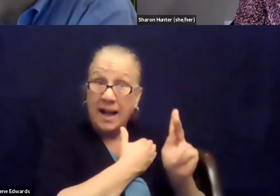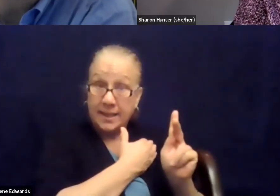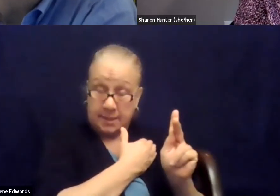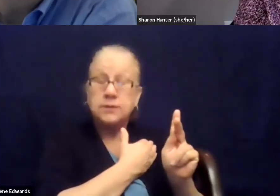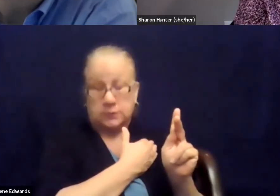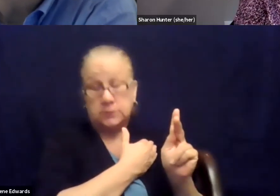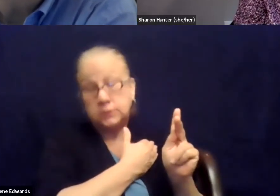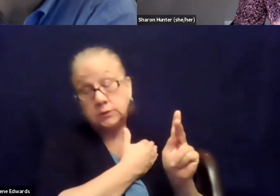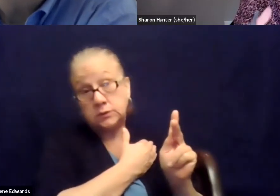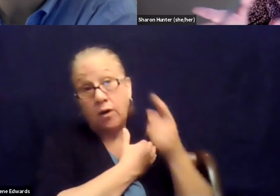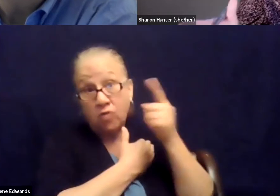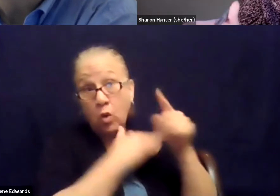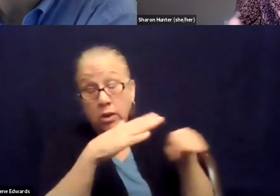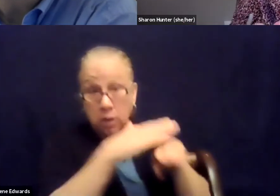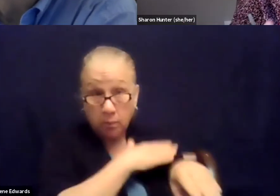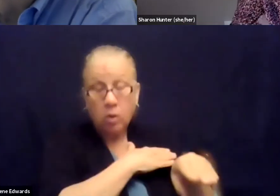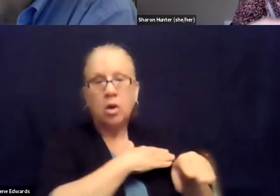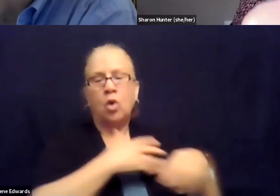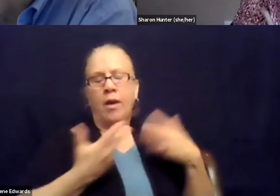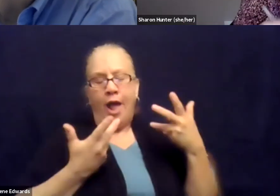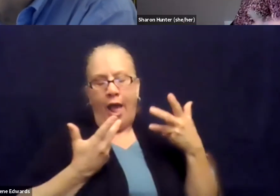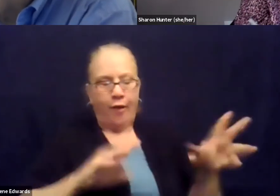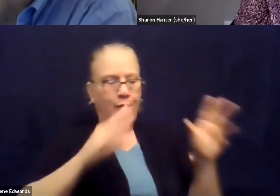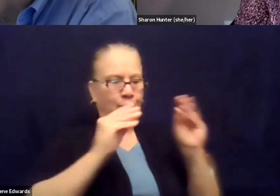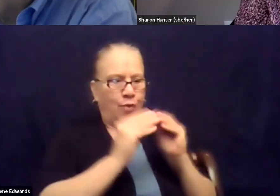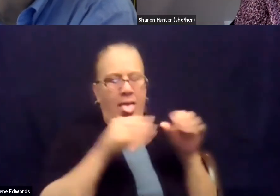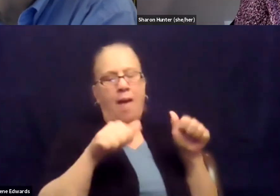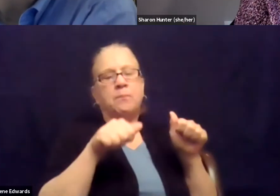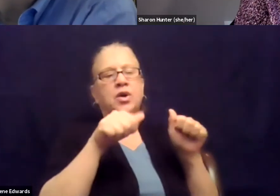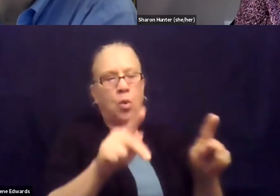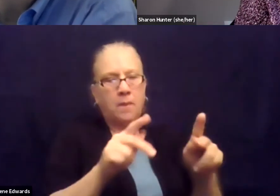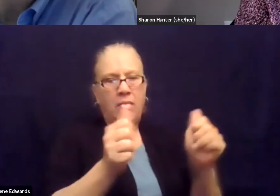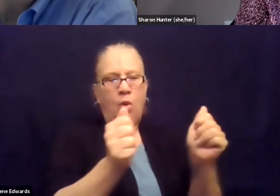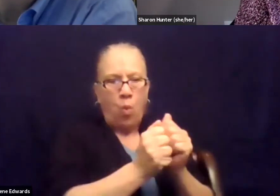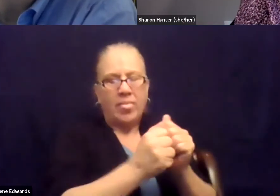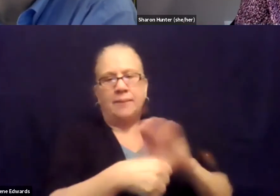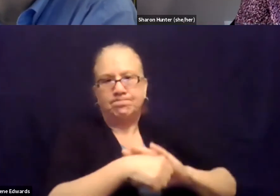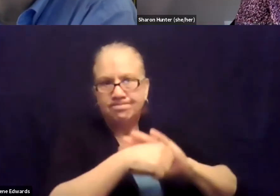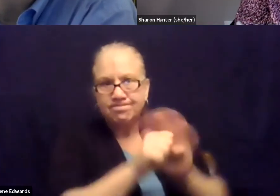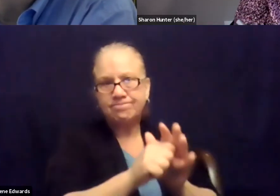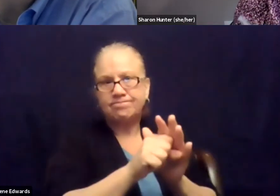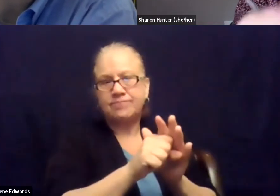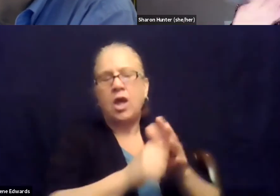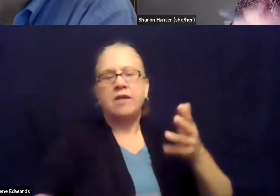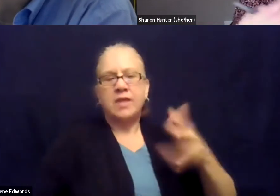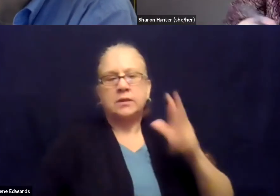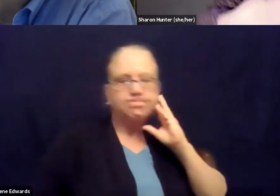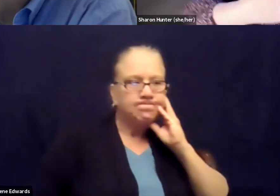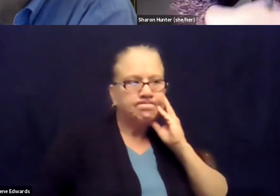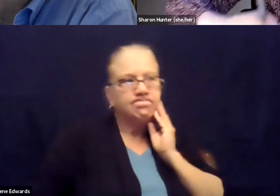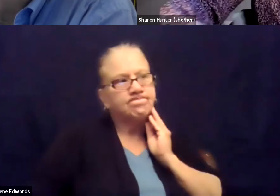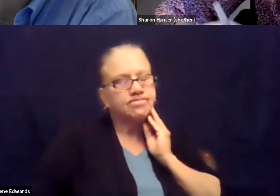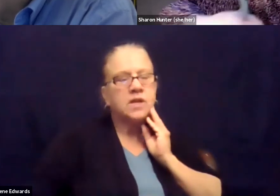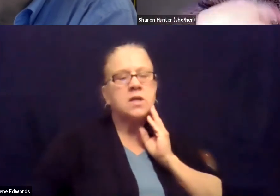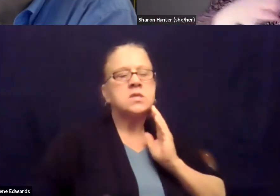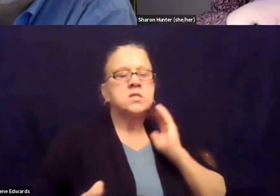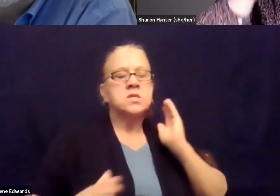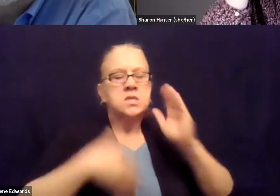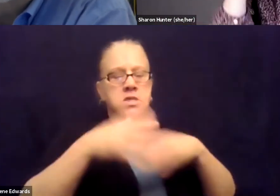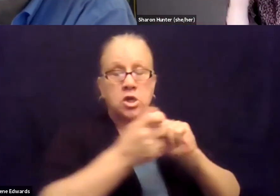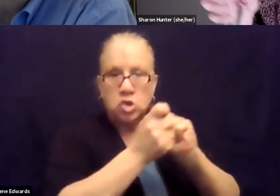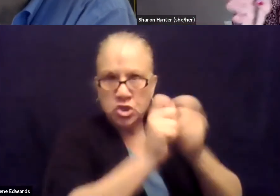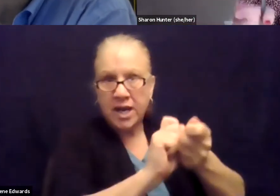opportunity with the pandemic, to really have transformative movement. As to not only keeping